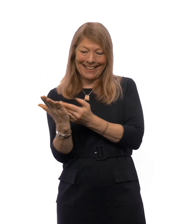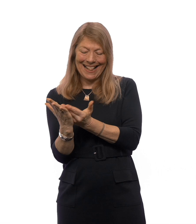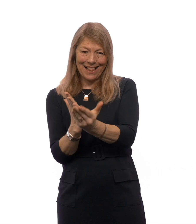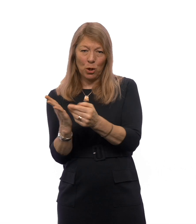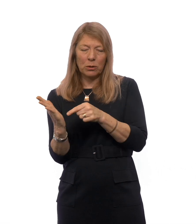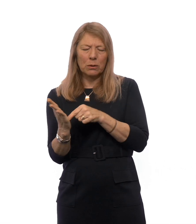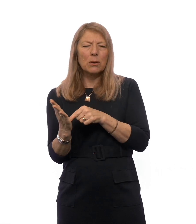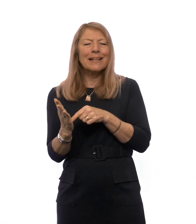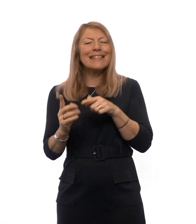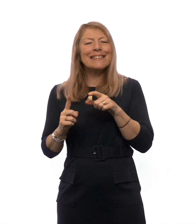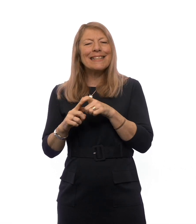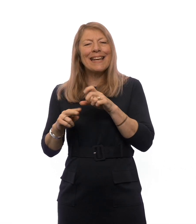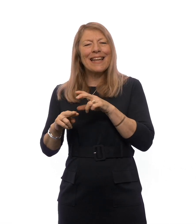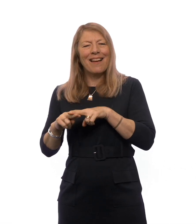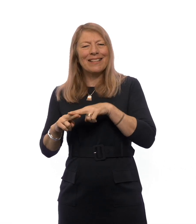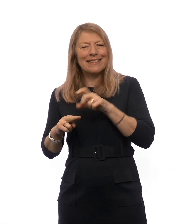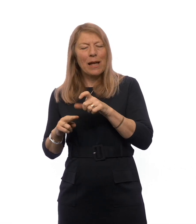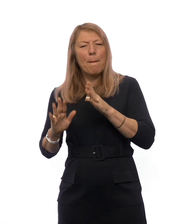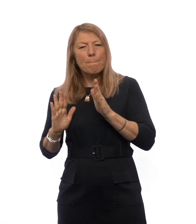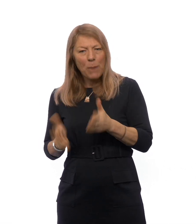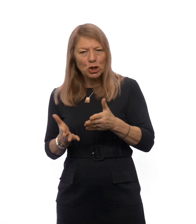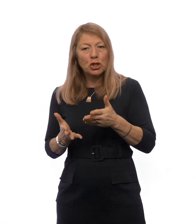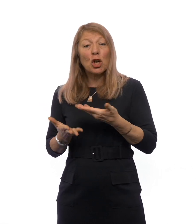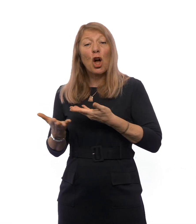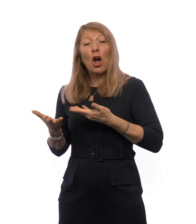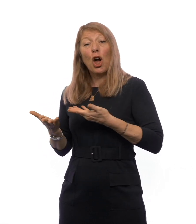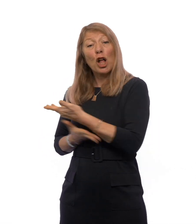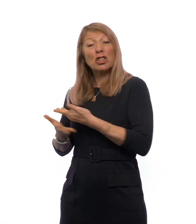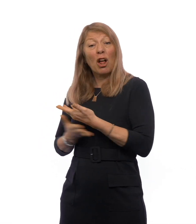the deaf community, the effectiveness of ongoing engagement methods in capturing